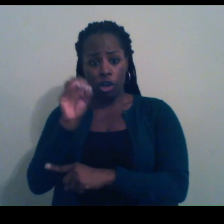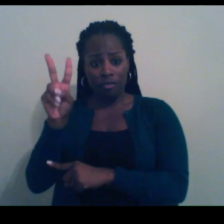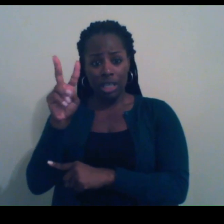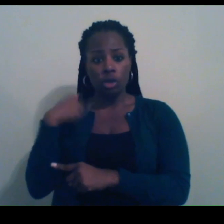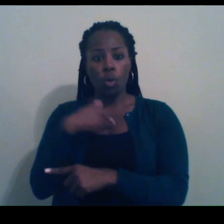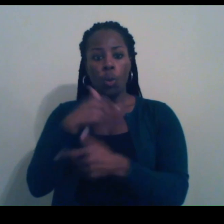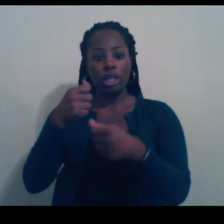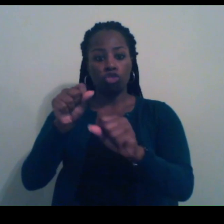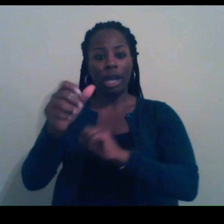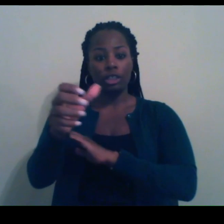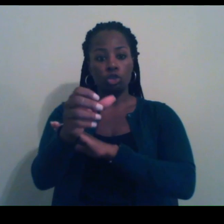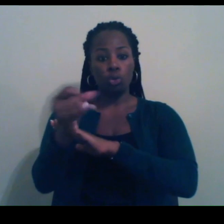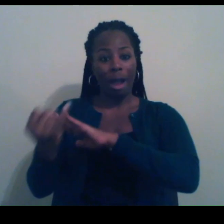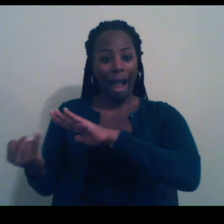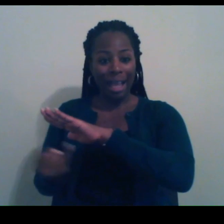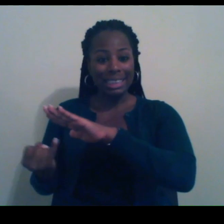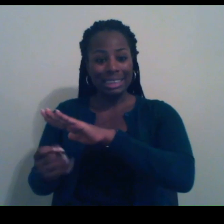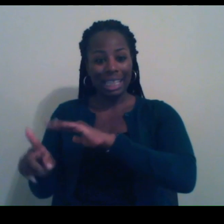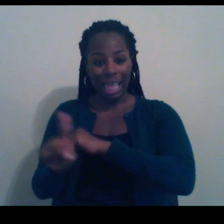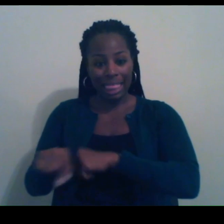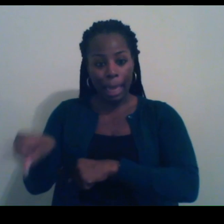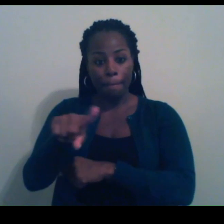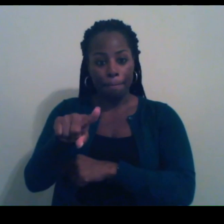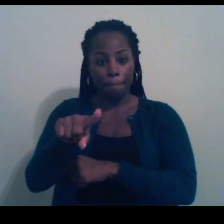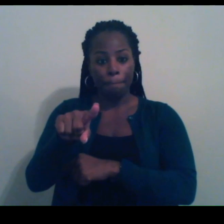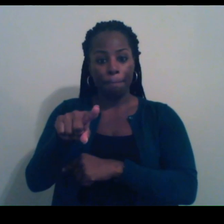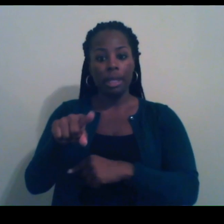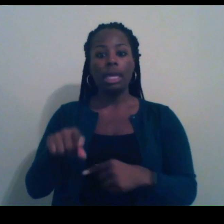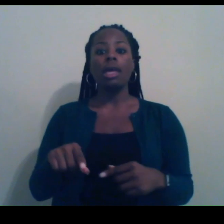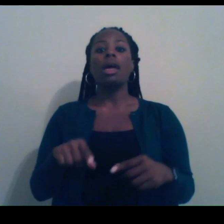I think what's going on right now with the CDC and particularly the state and